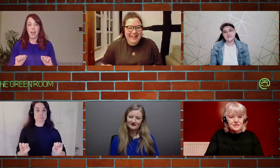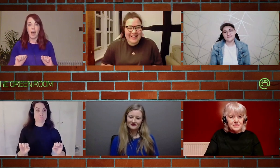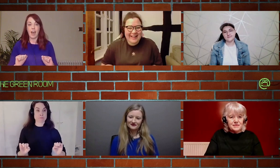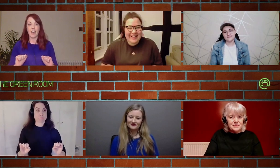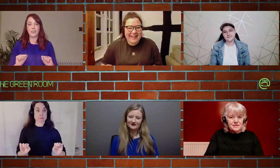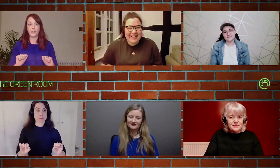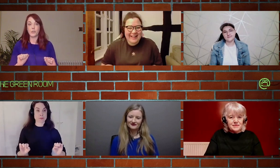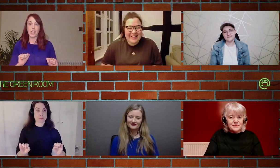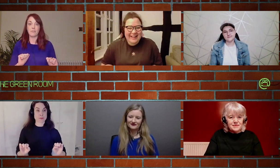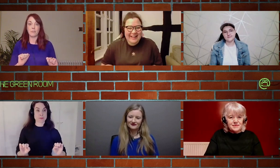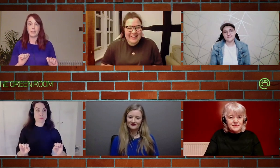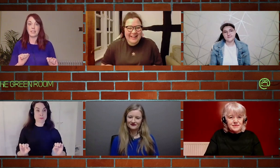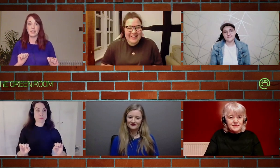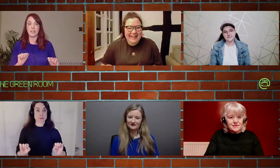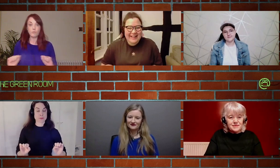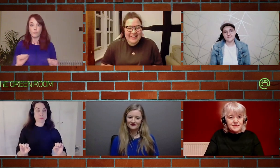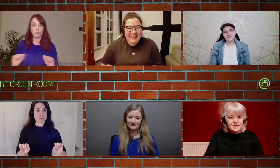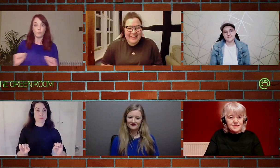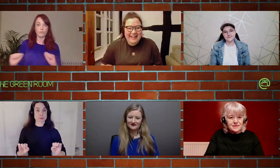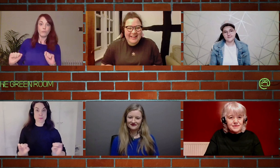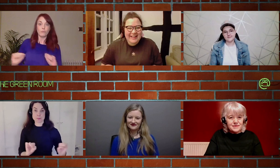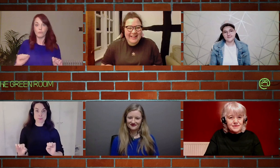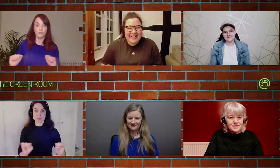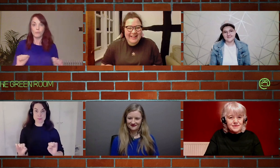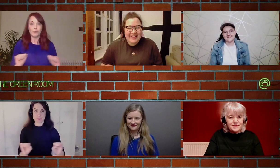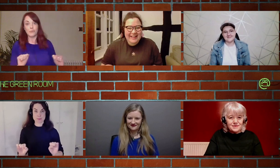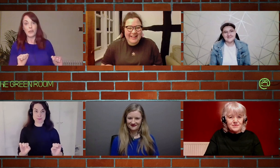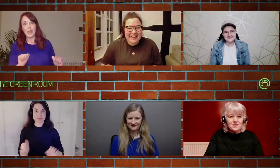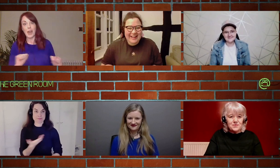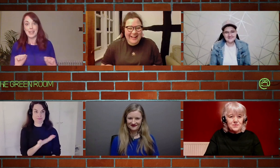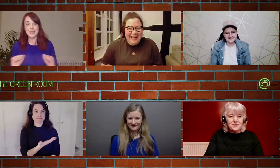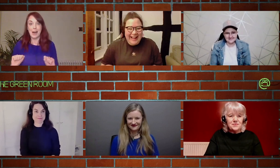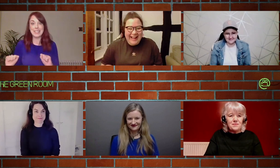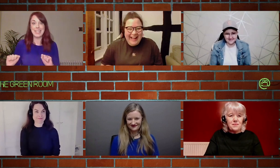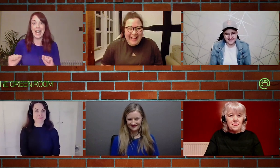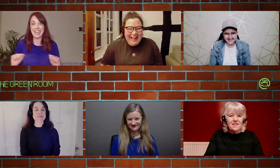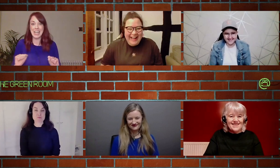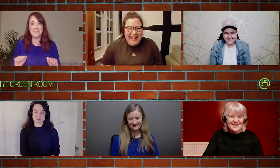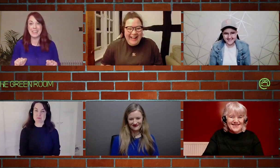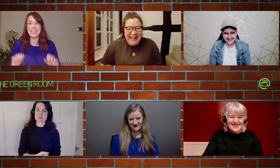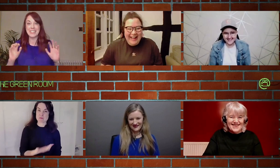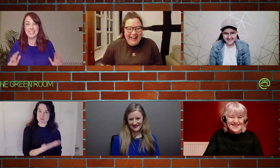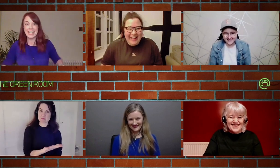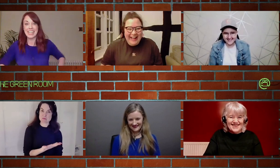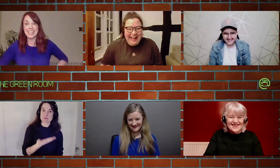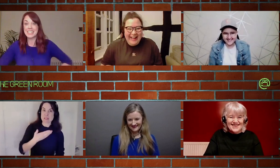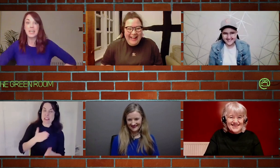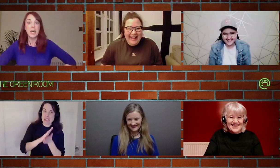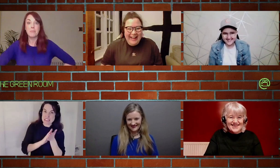nd you shake them from side to side. That is my sign name. It is ridiculous but